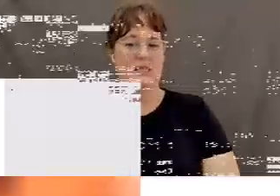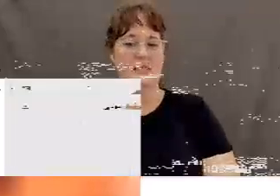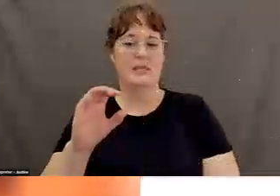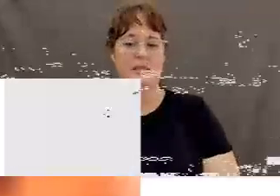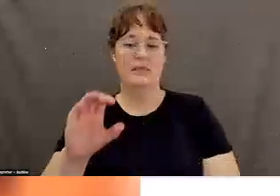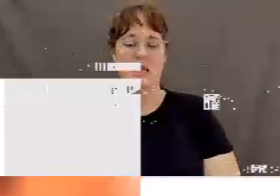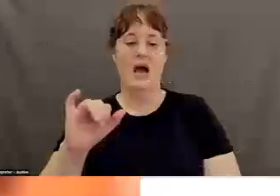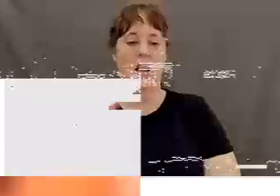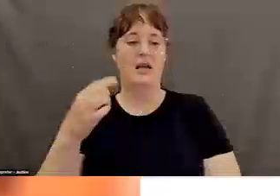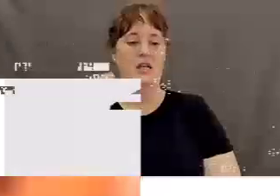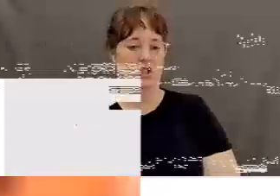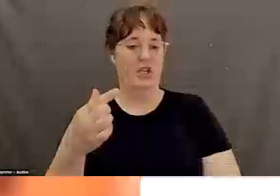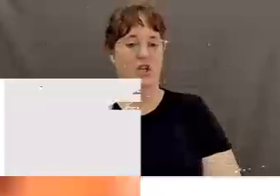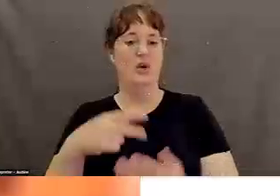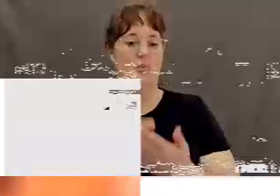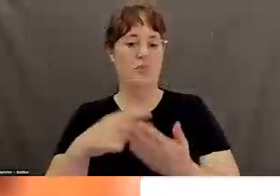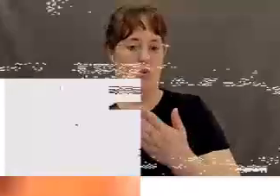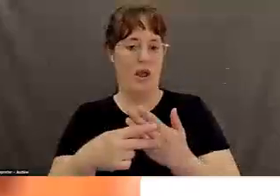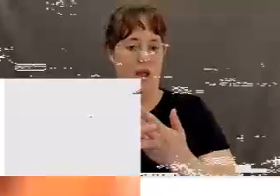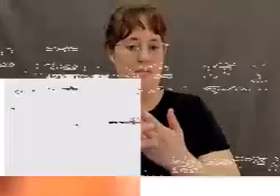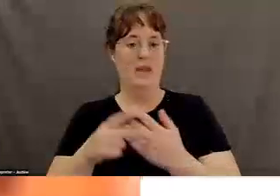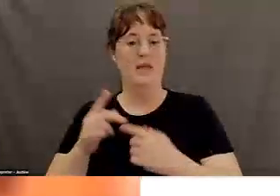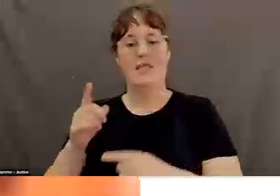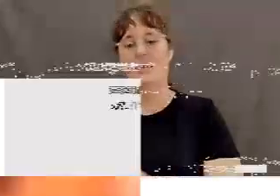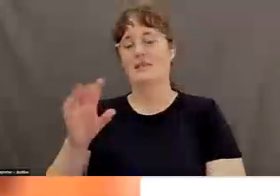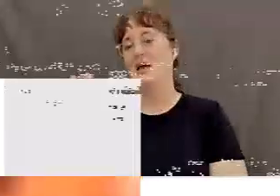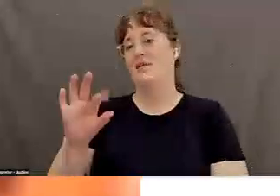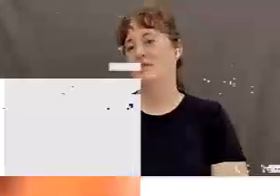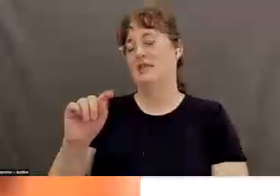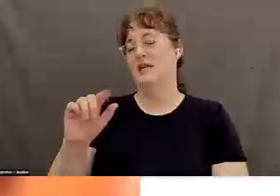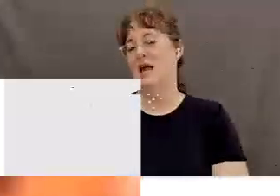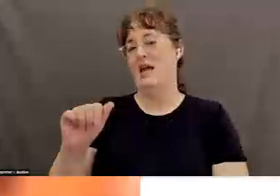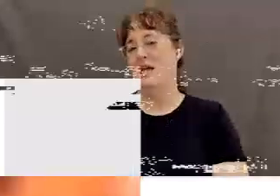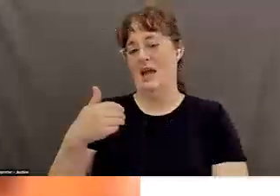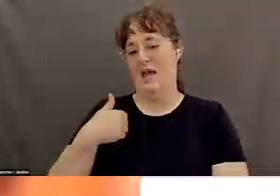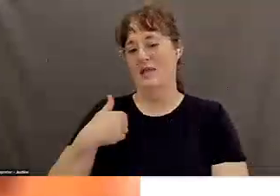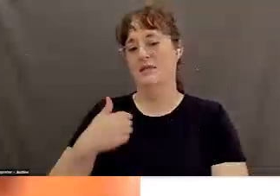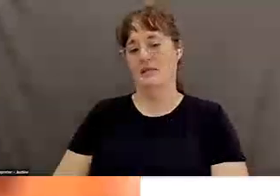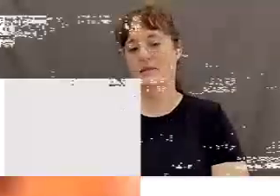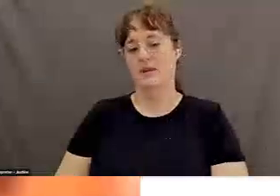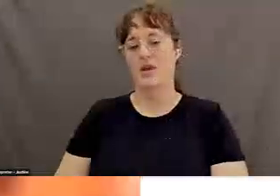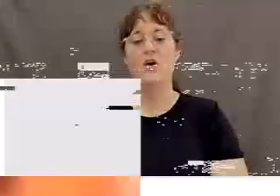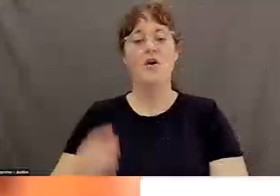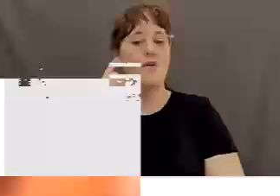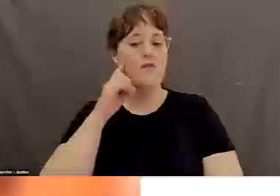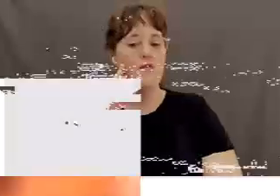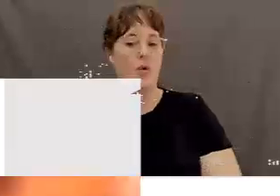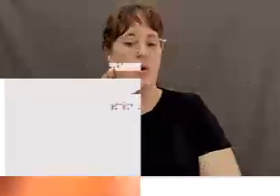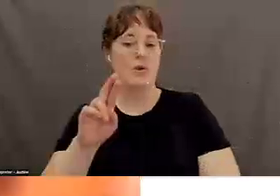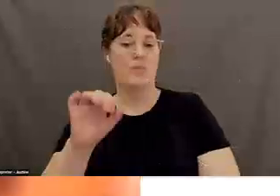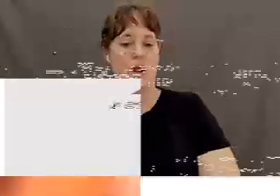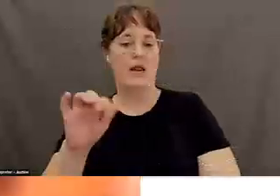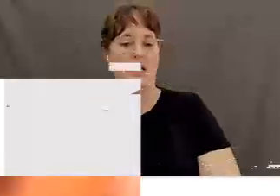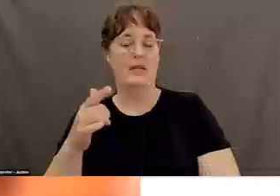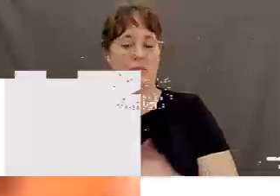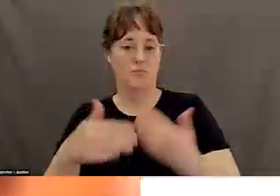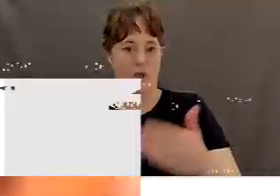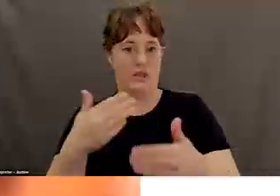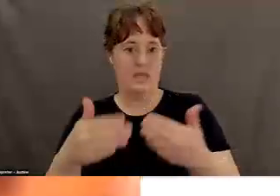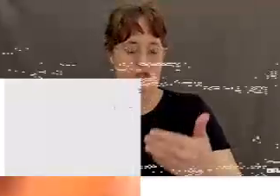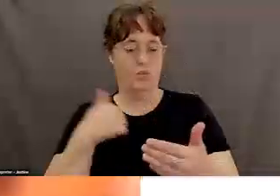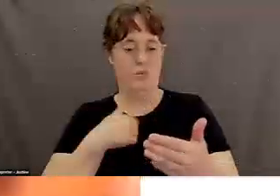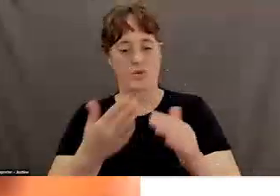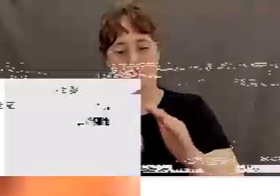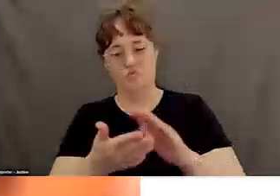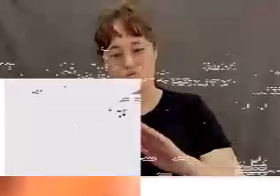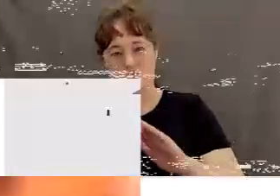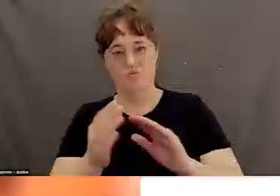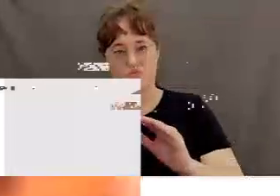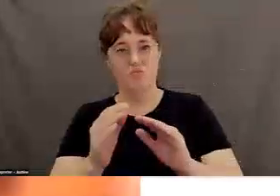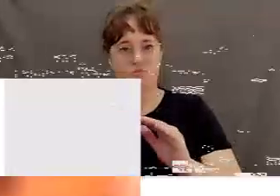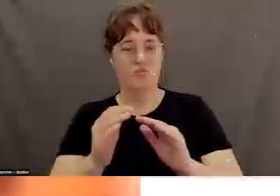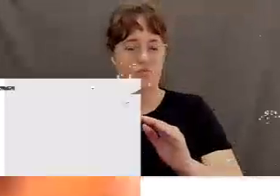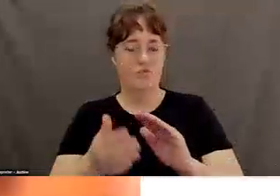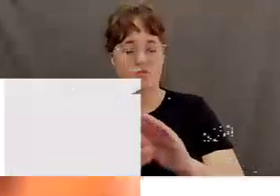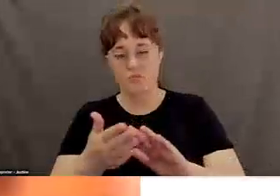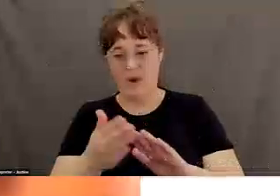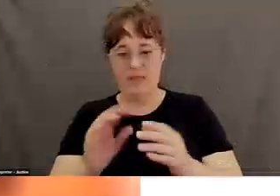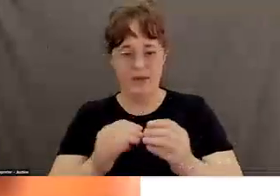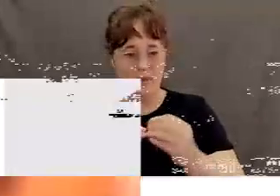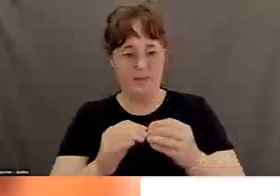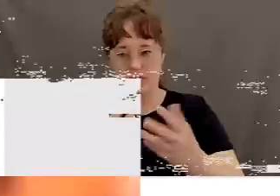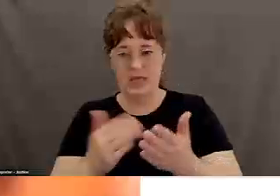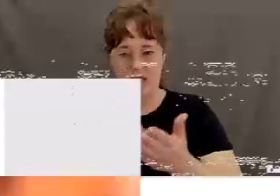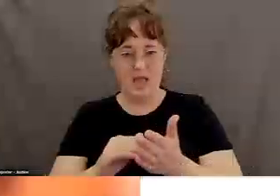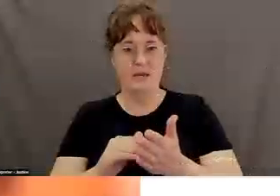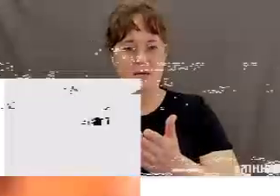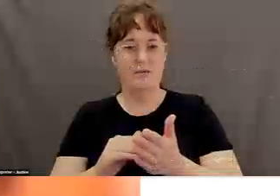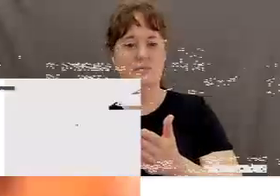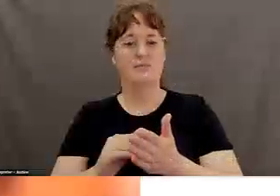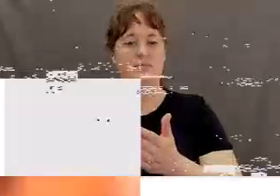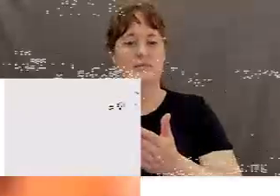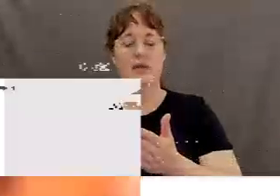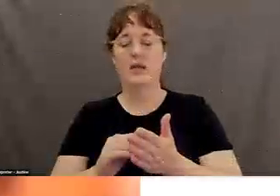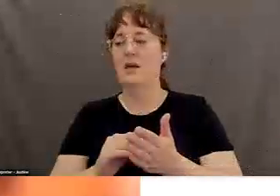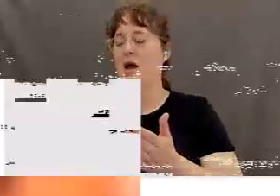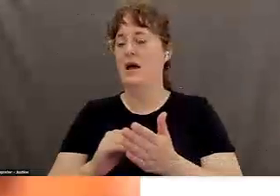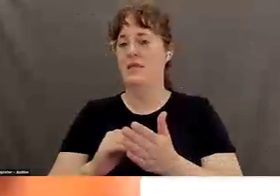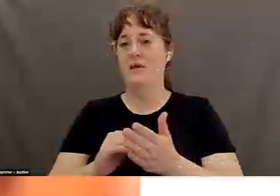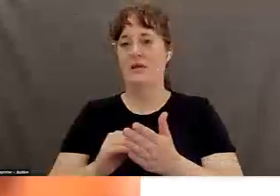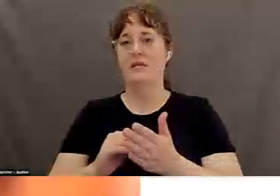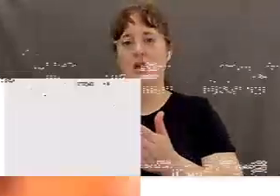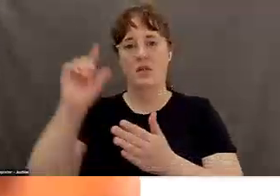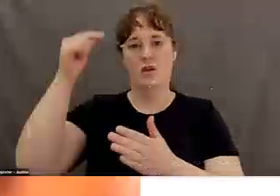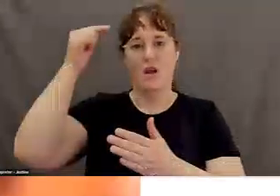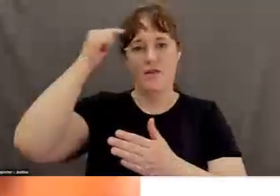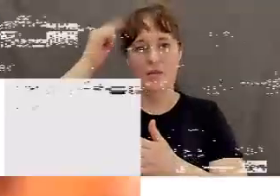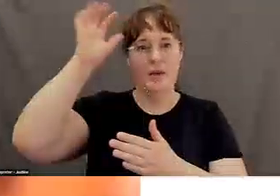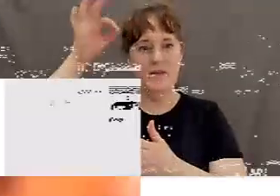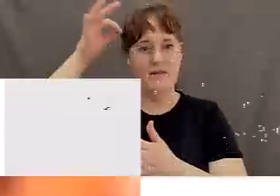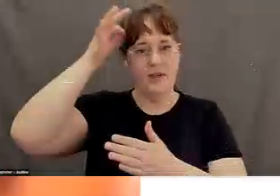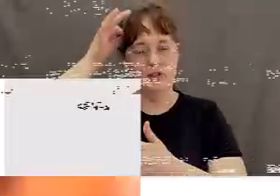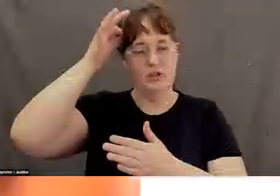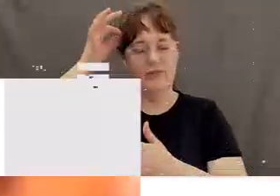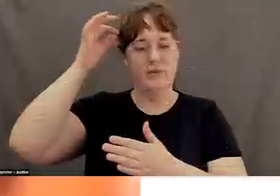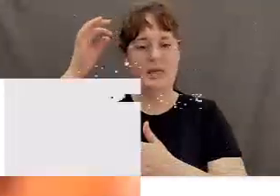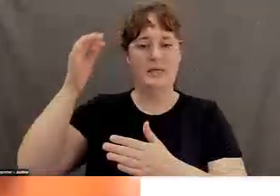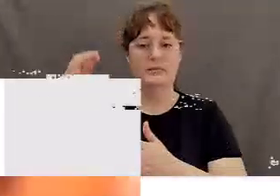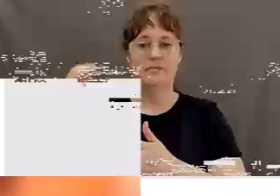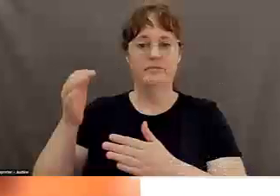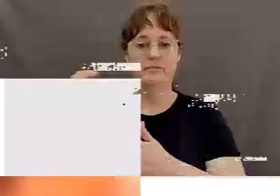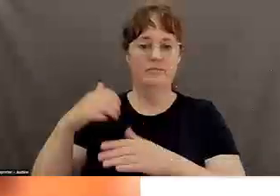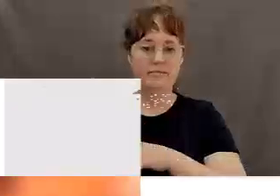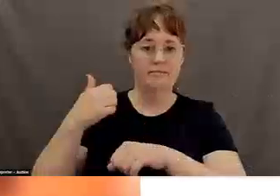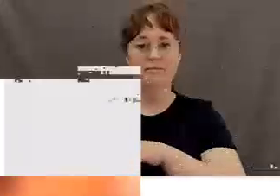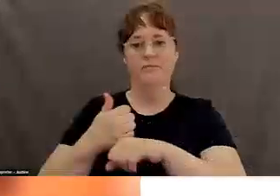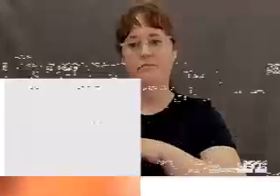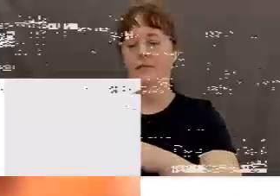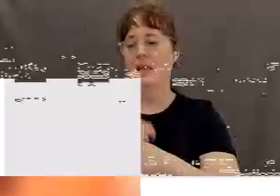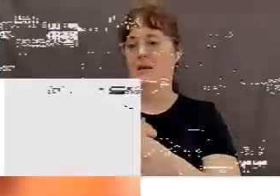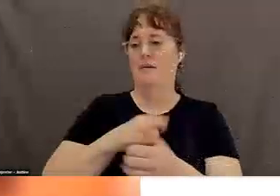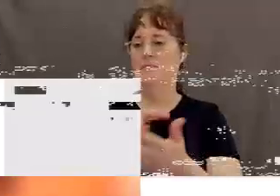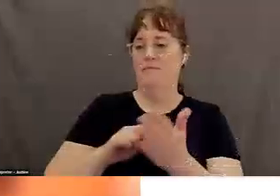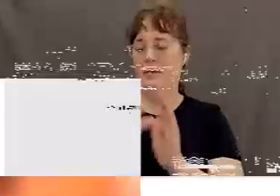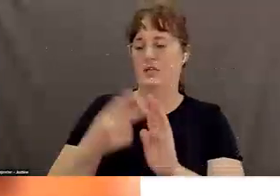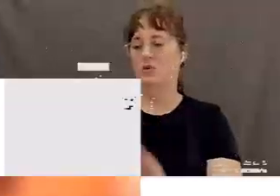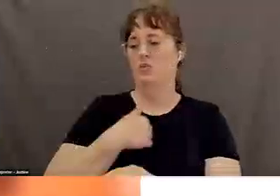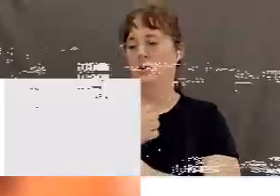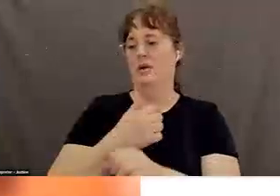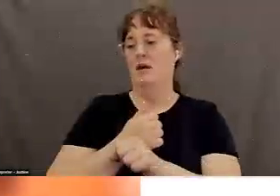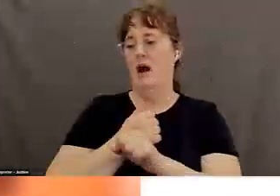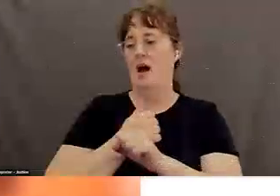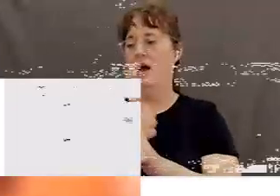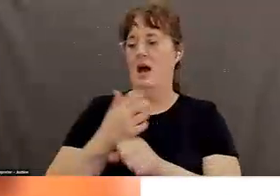Boardroom: And so, with recent guidance and recent changes to the CIG ratings process, we have rerun the numbers for West Seattle, and given some of the cost and given some of the changes that the federal government enacted, West Seattle was able to achieve a higher rating in the New Starts mock ratings process.